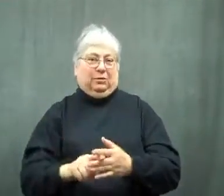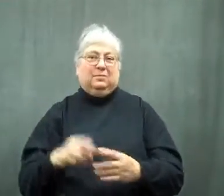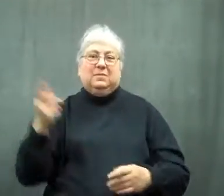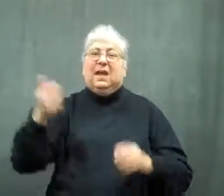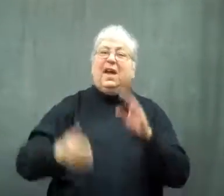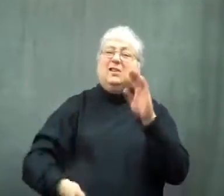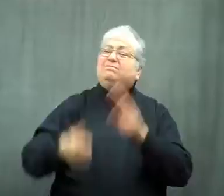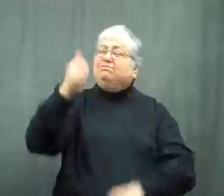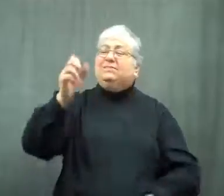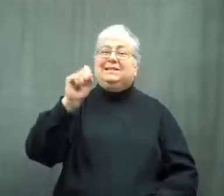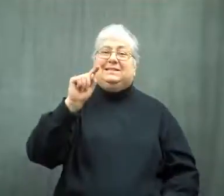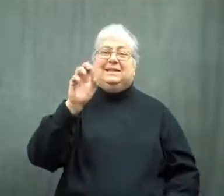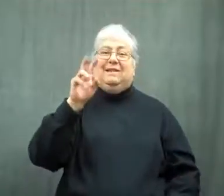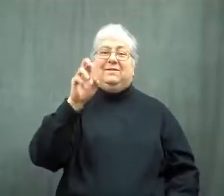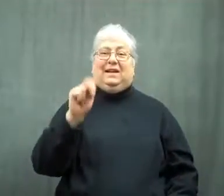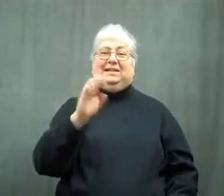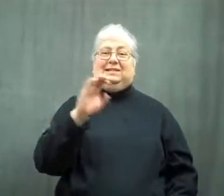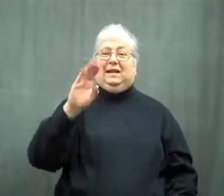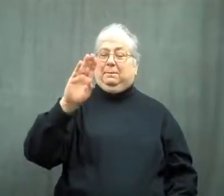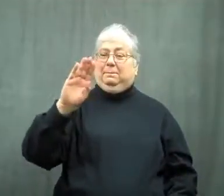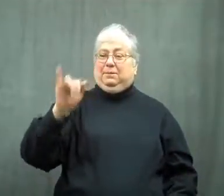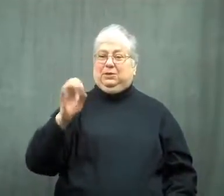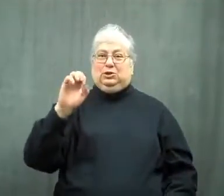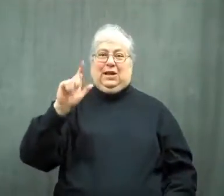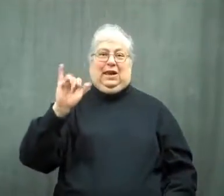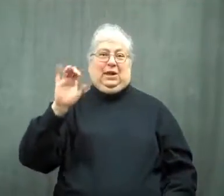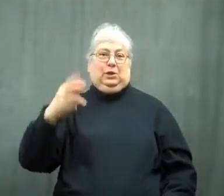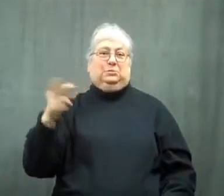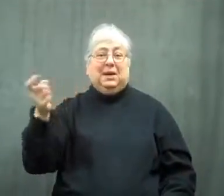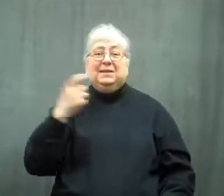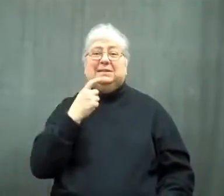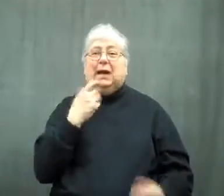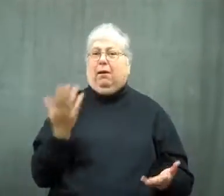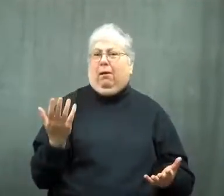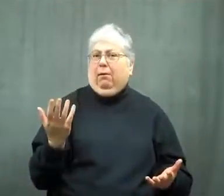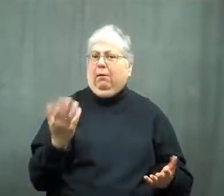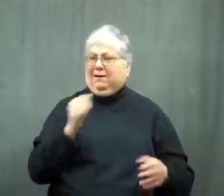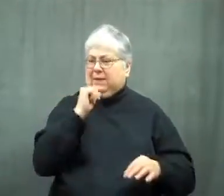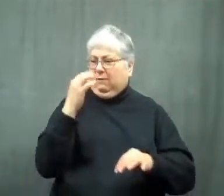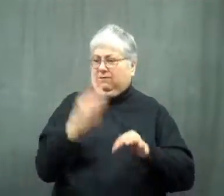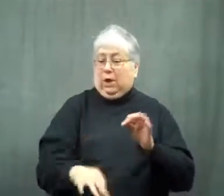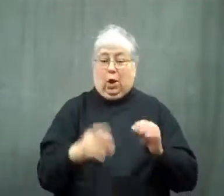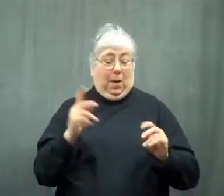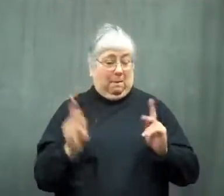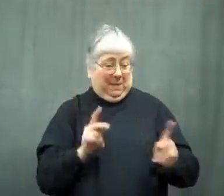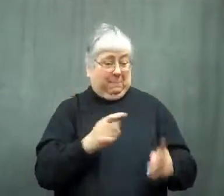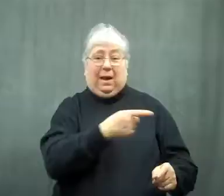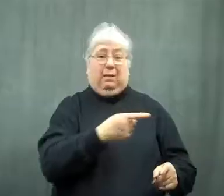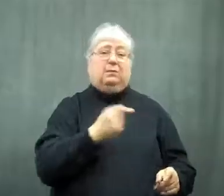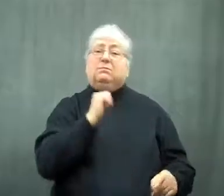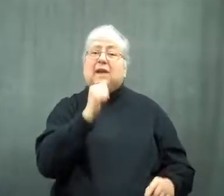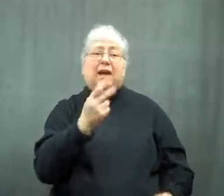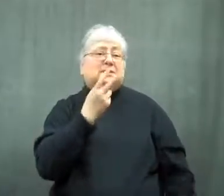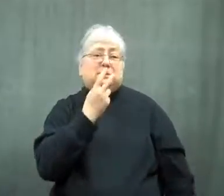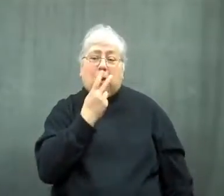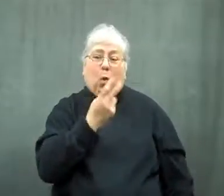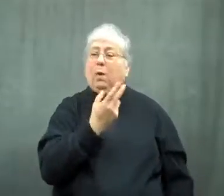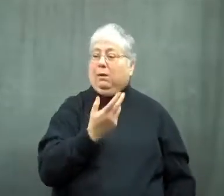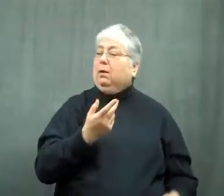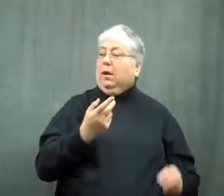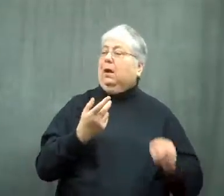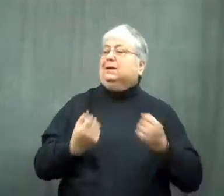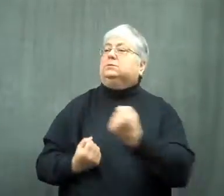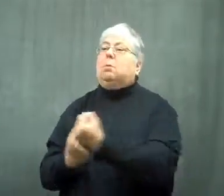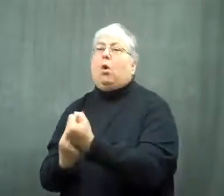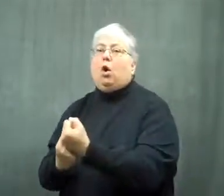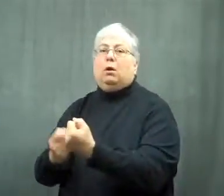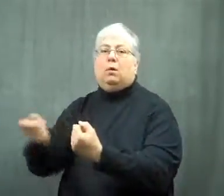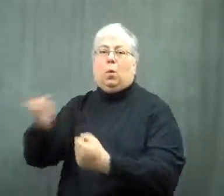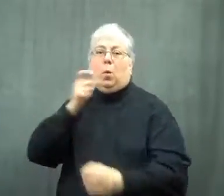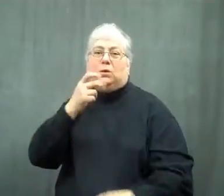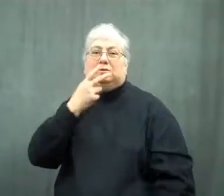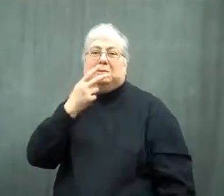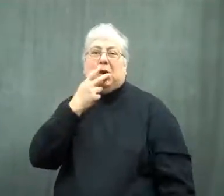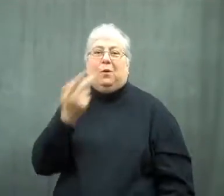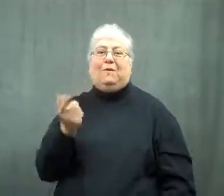Chief Executive Steven C. Bjelich says it isn't fair for non smokers to have to support smokers.